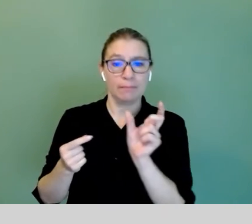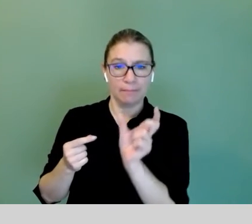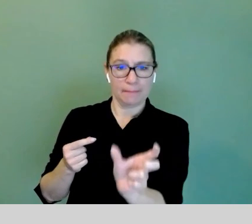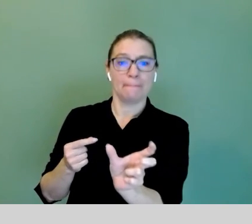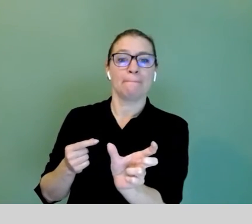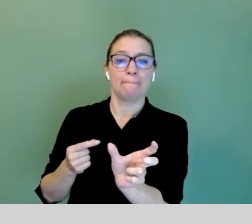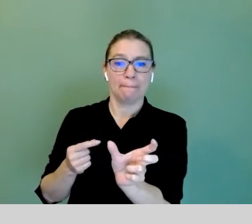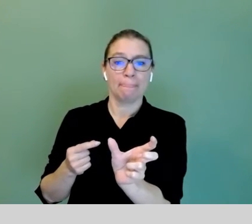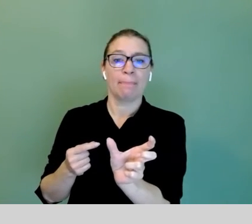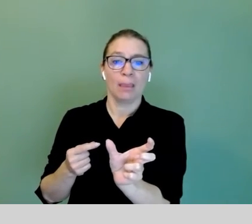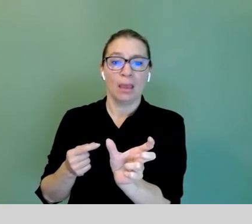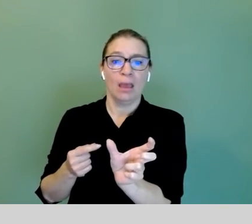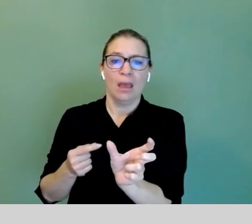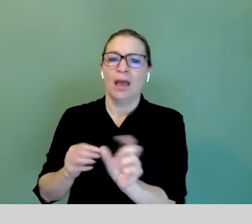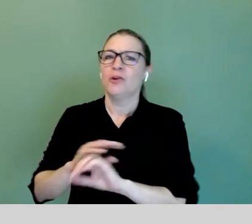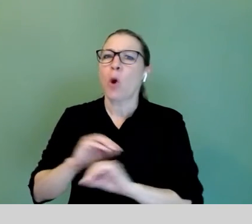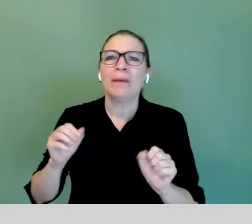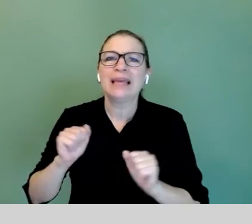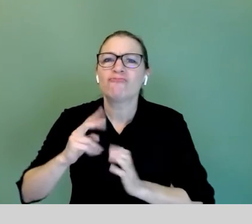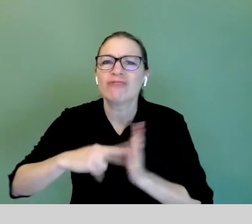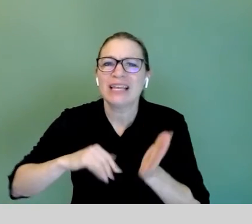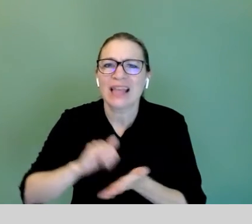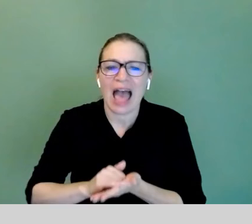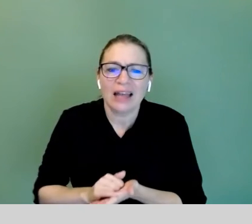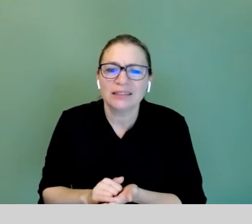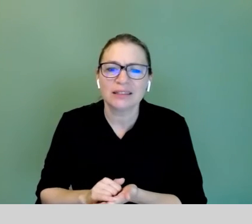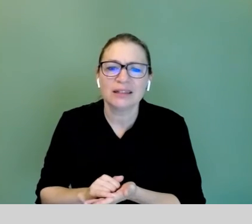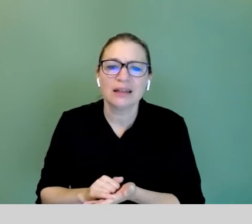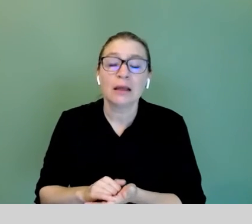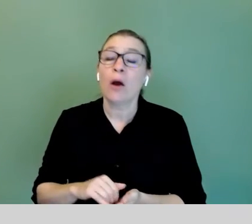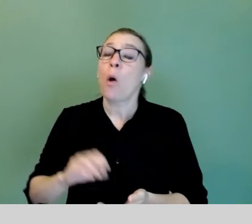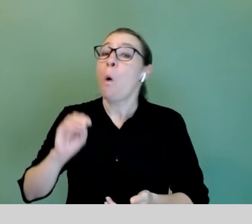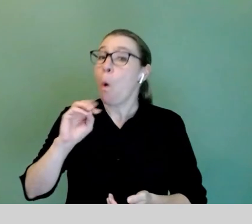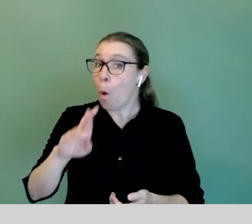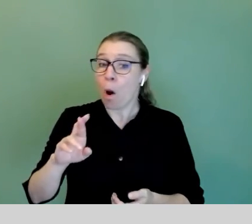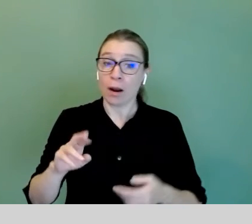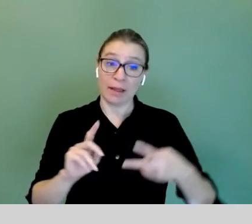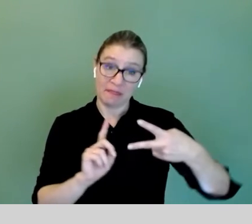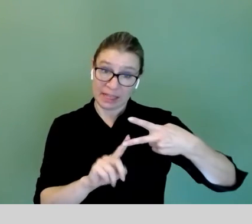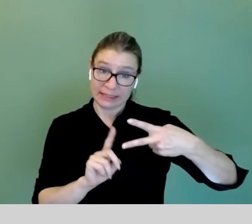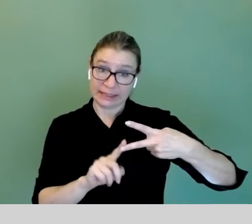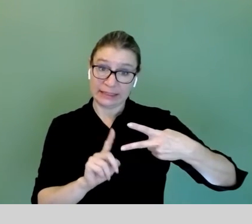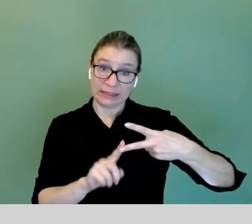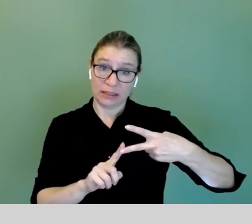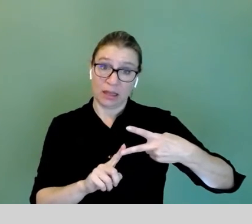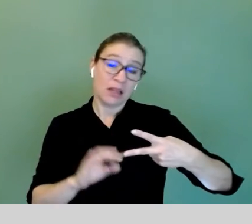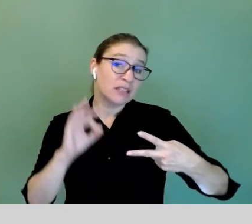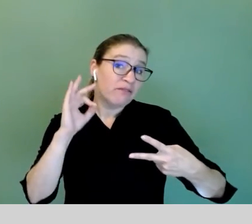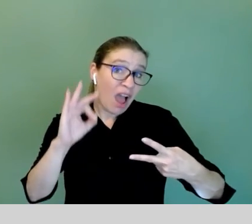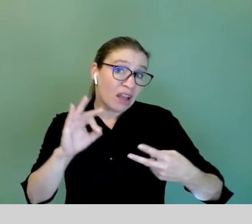number of nanoseconds in one second correctly, but nobody can read that. The second possibility is this.